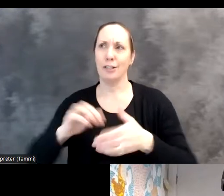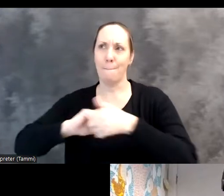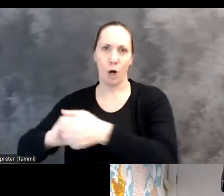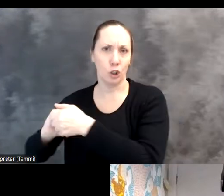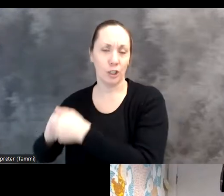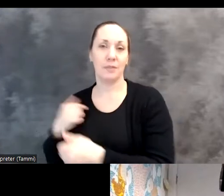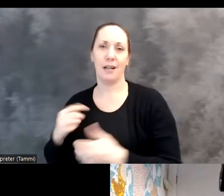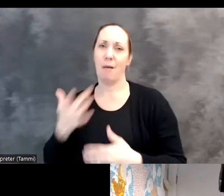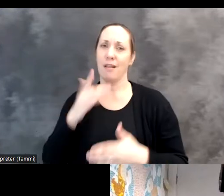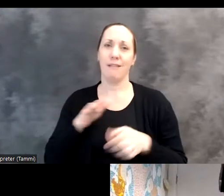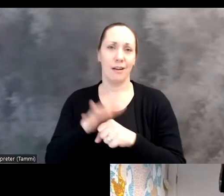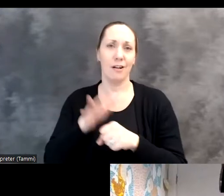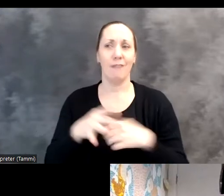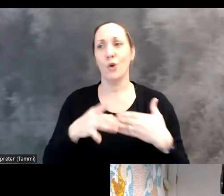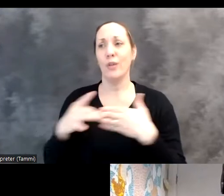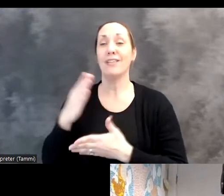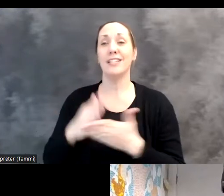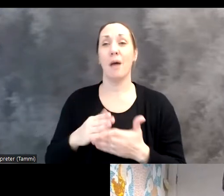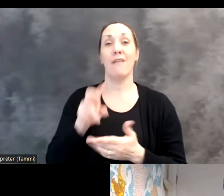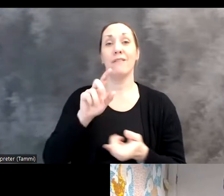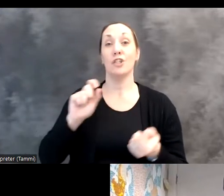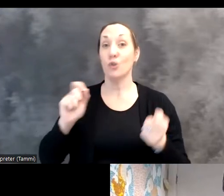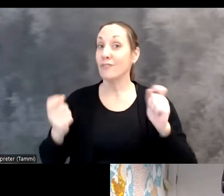we choose. That's our mantre, you can imagine lots of